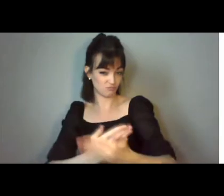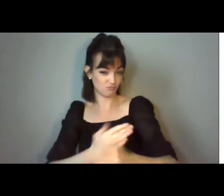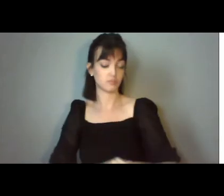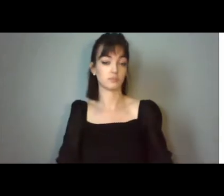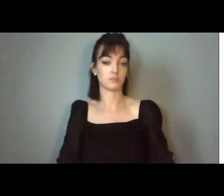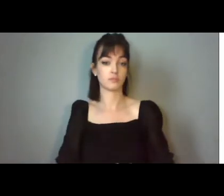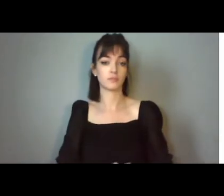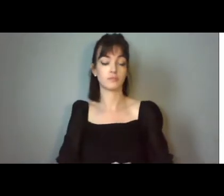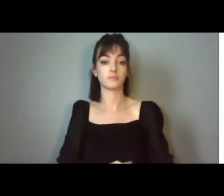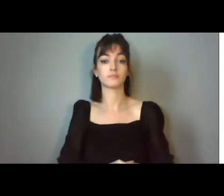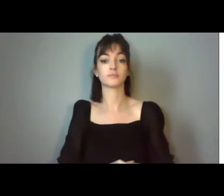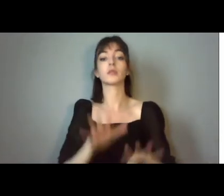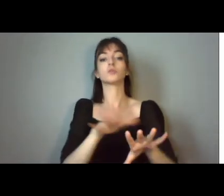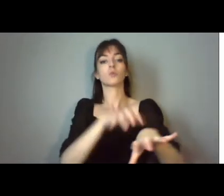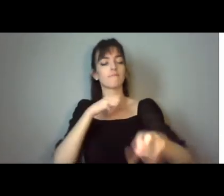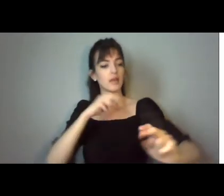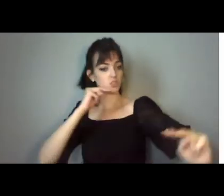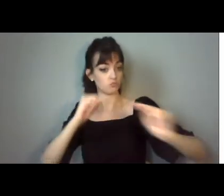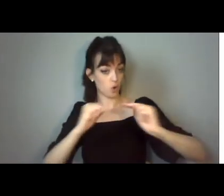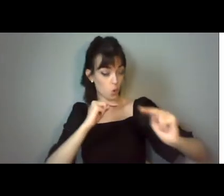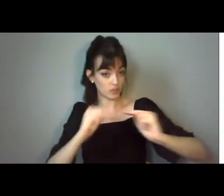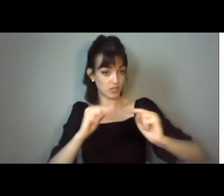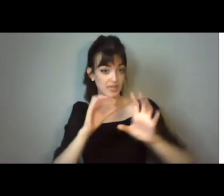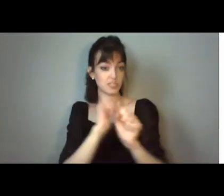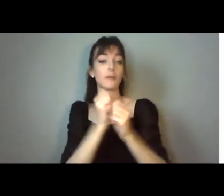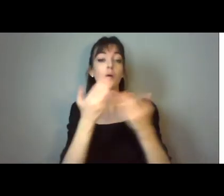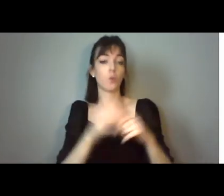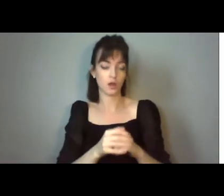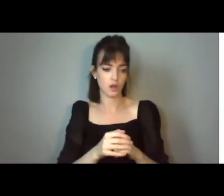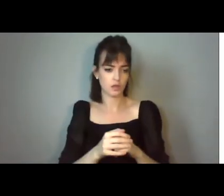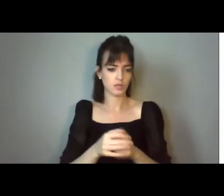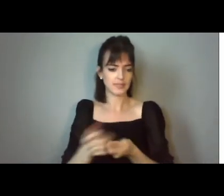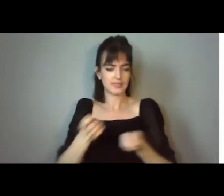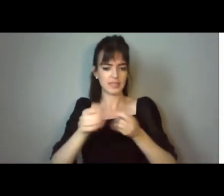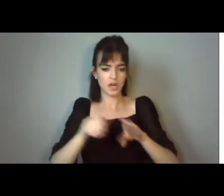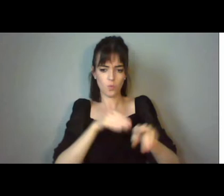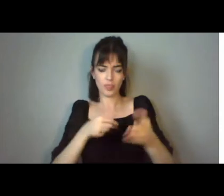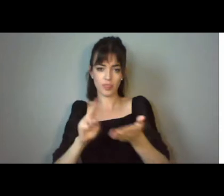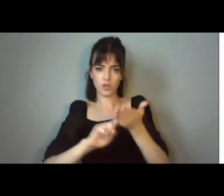The convention negotiations were about grappling with the application of this right to autonomy